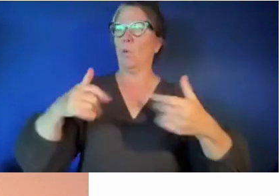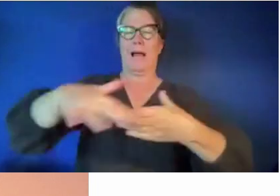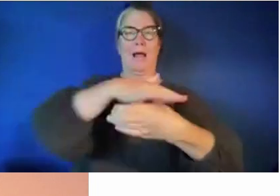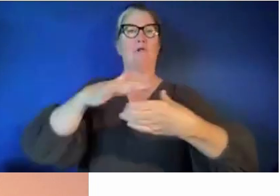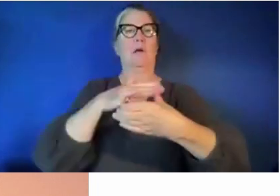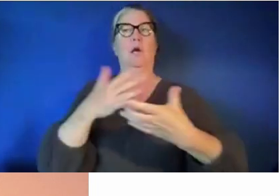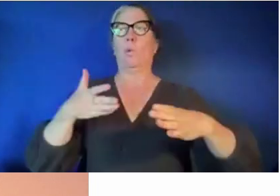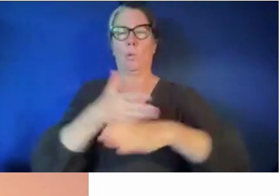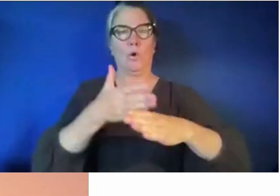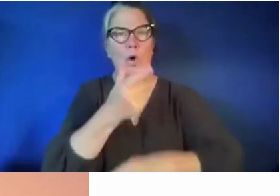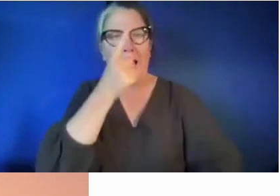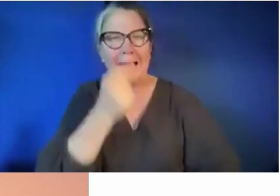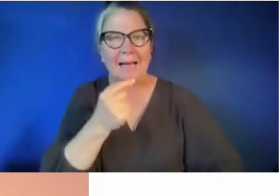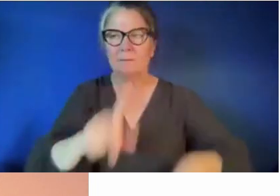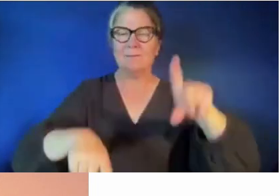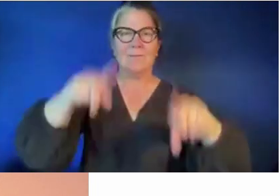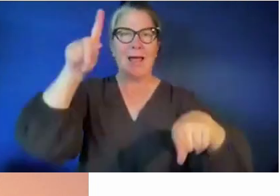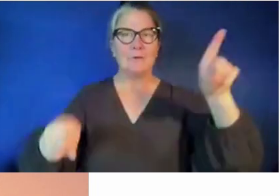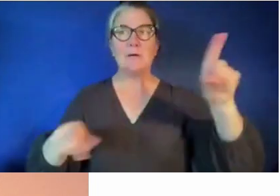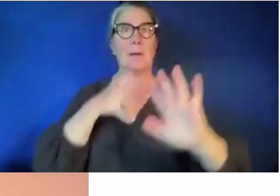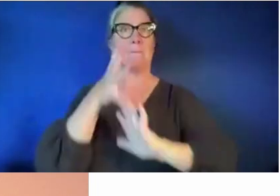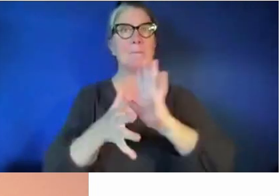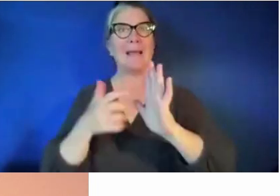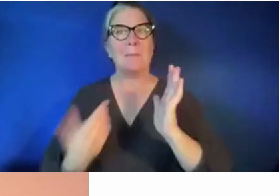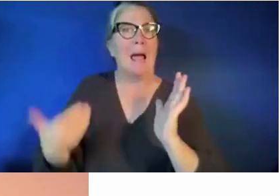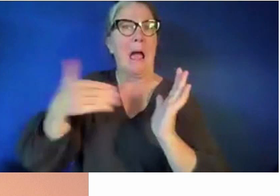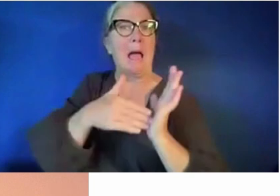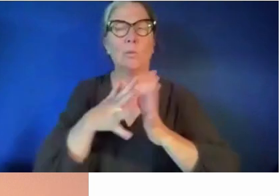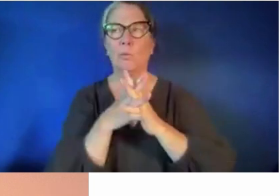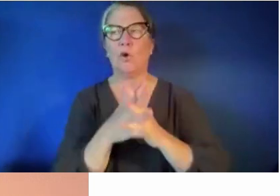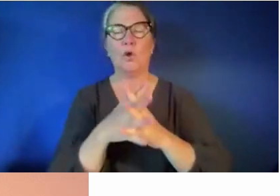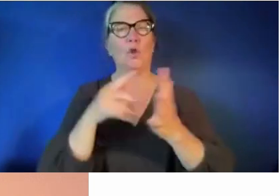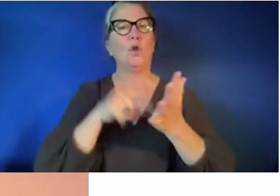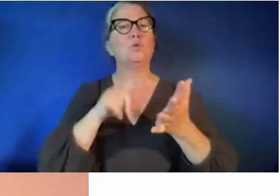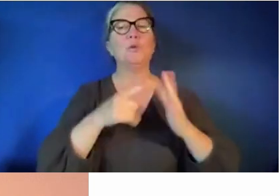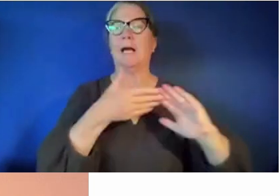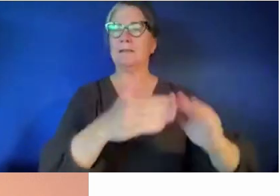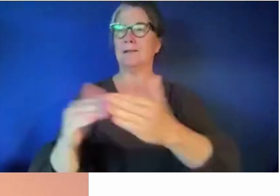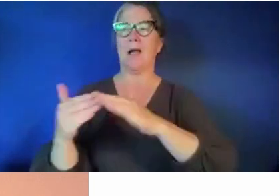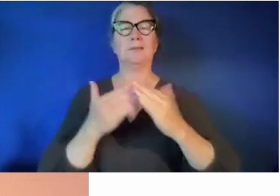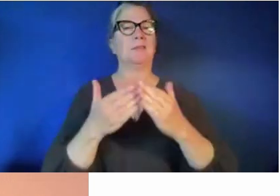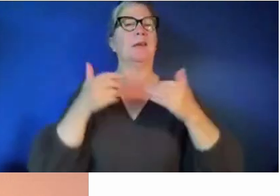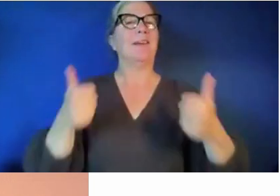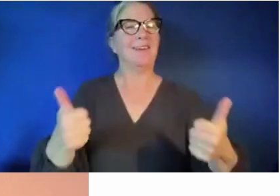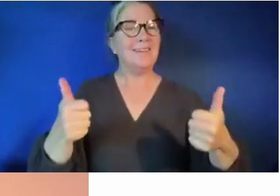and a chance to make a public contribution in a really wonderful way. We're also doing some work on flexibility,